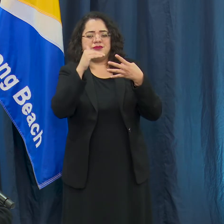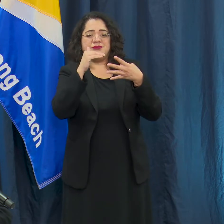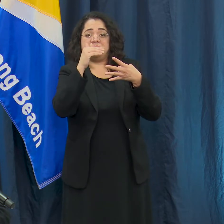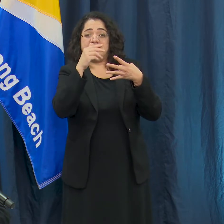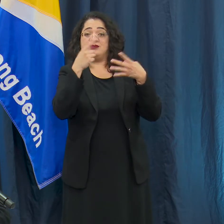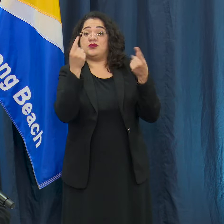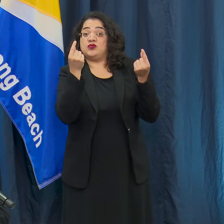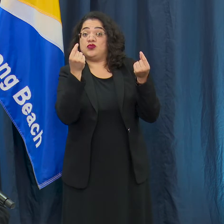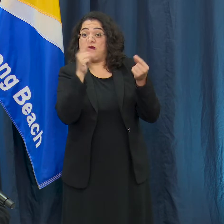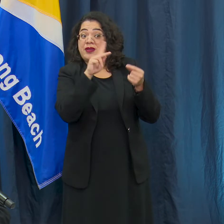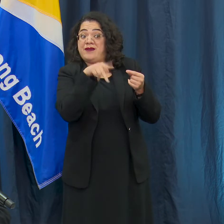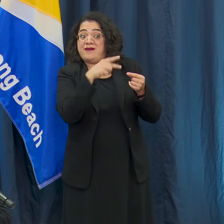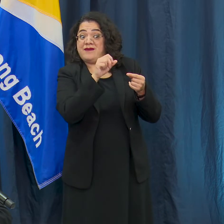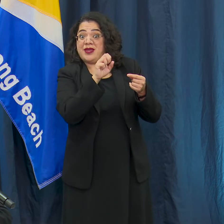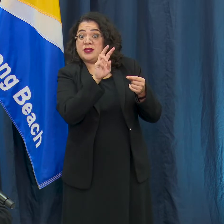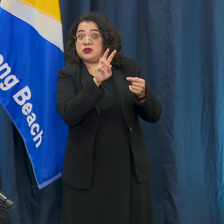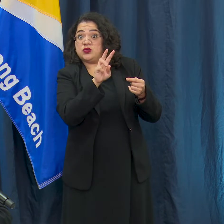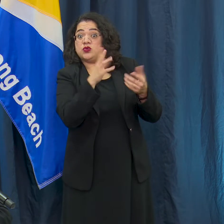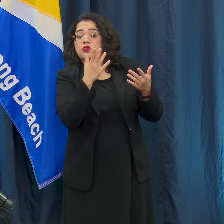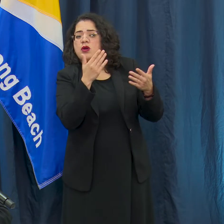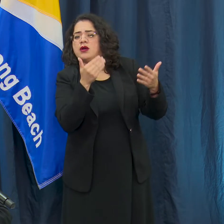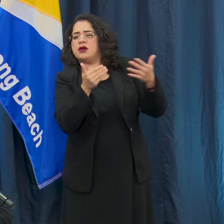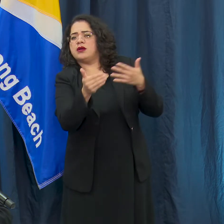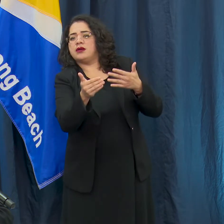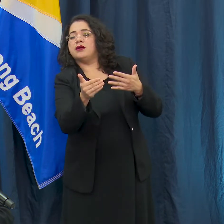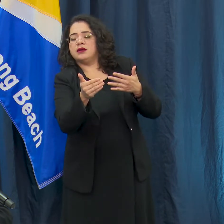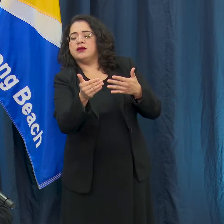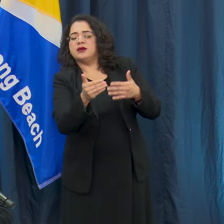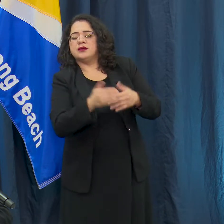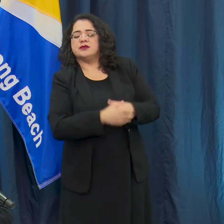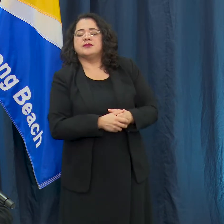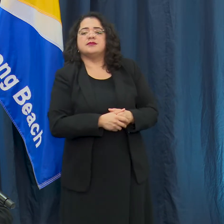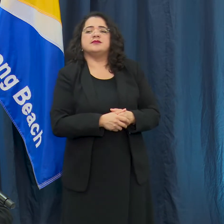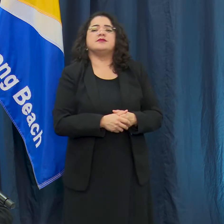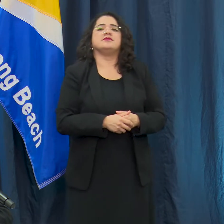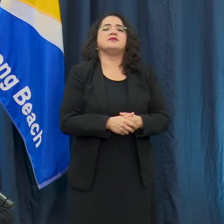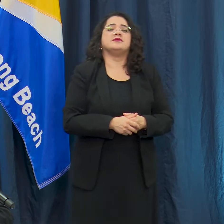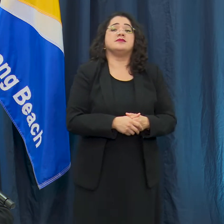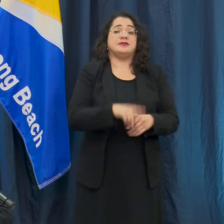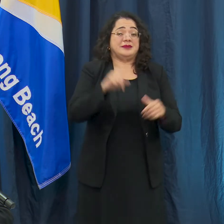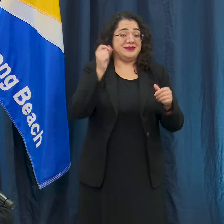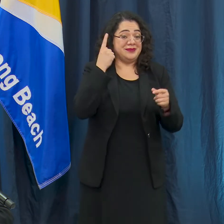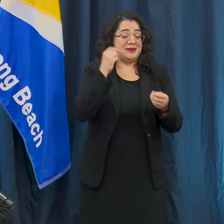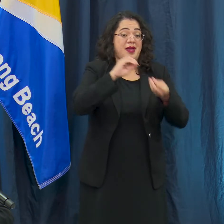what do we have to look forward to? If we do a good job this next week and the